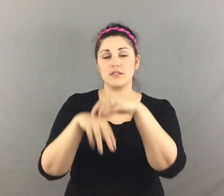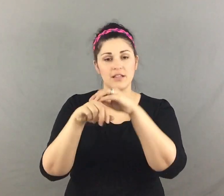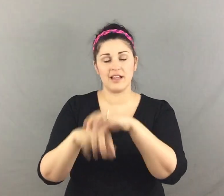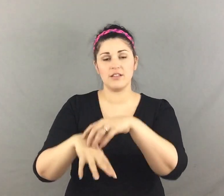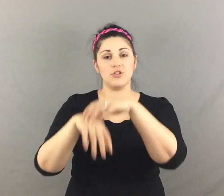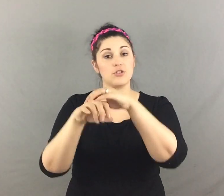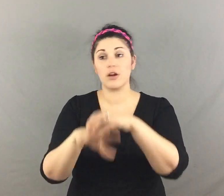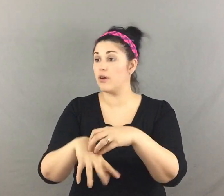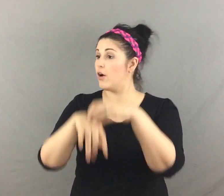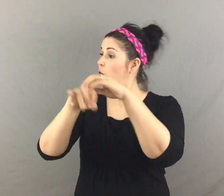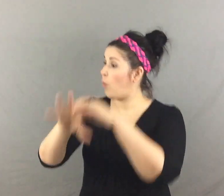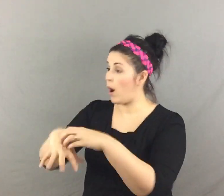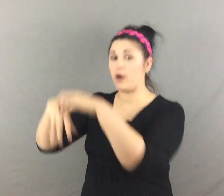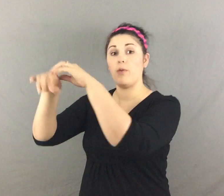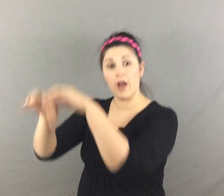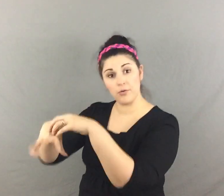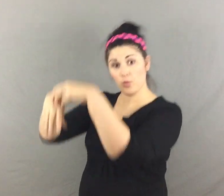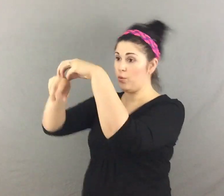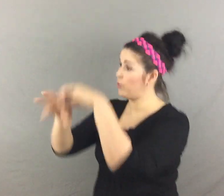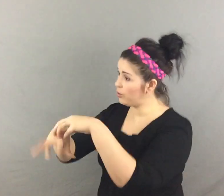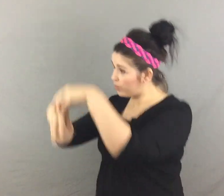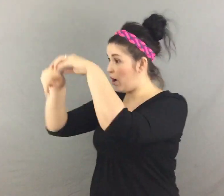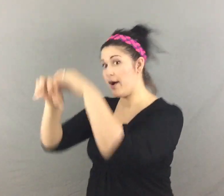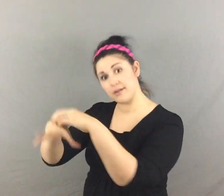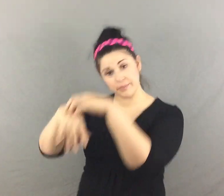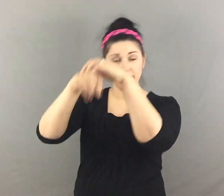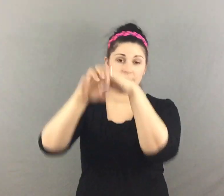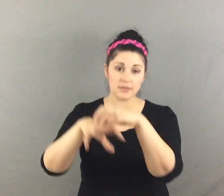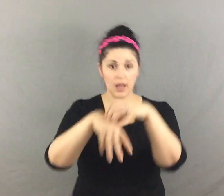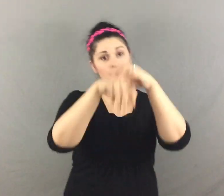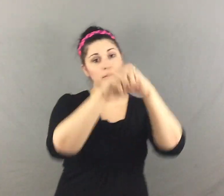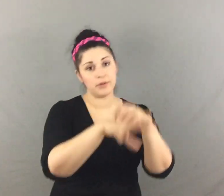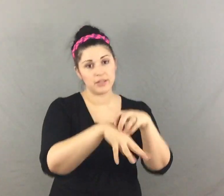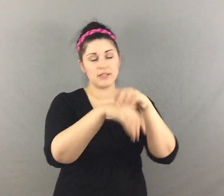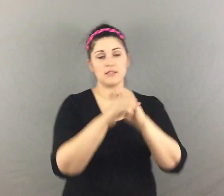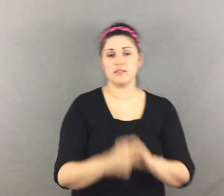It's you're just going to go walk around who are closer to poultice it.